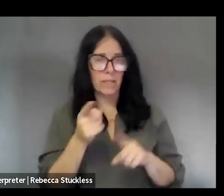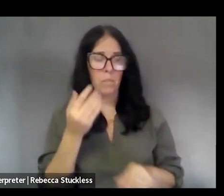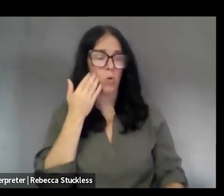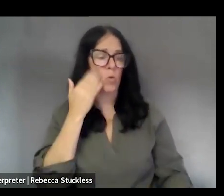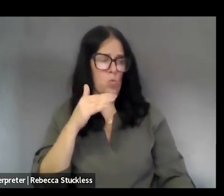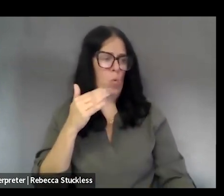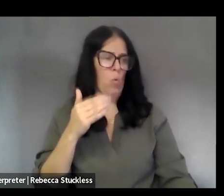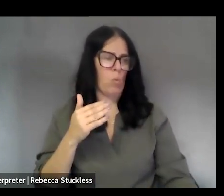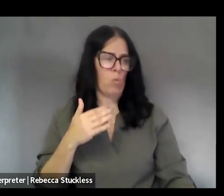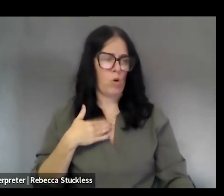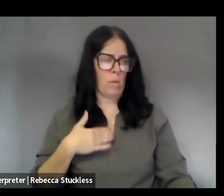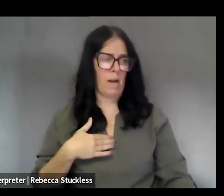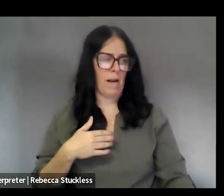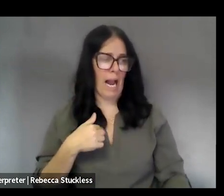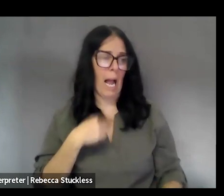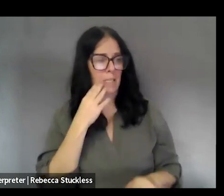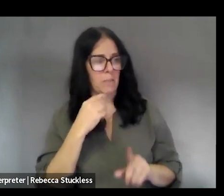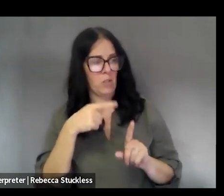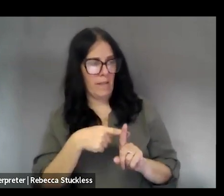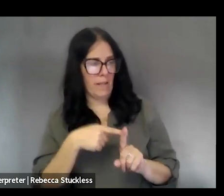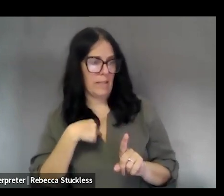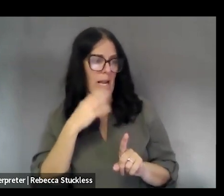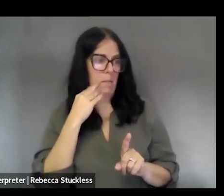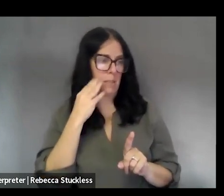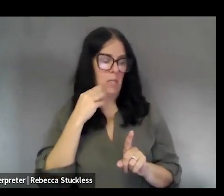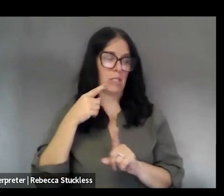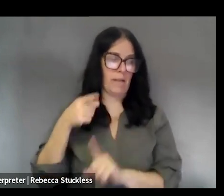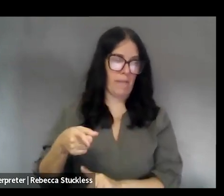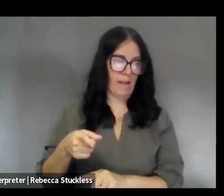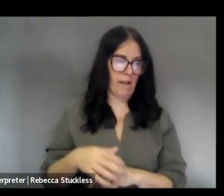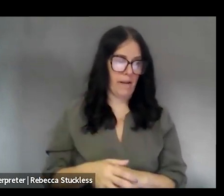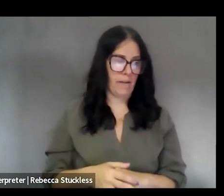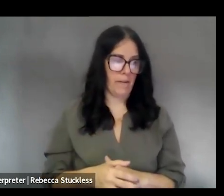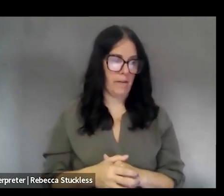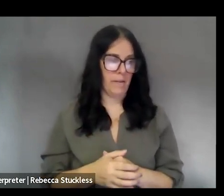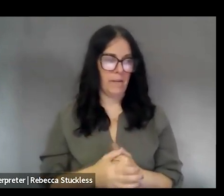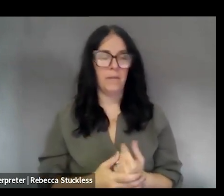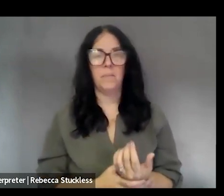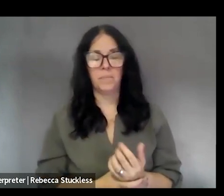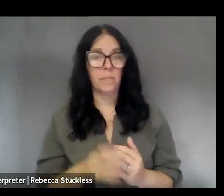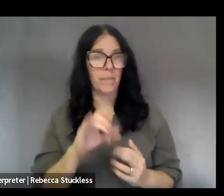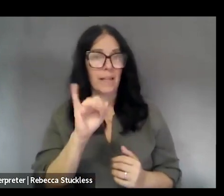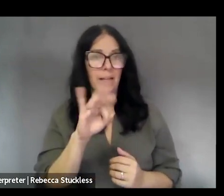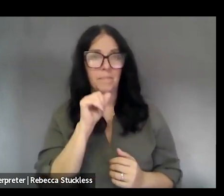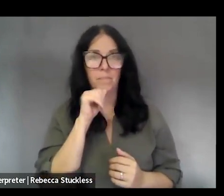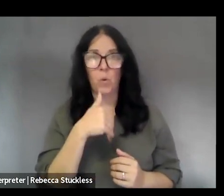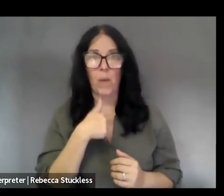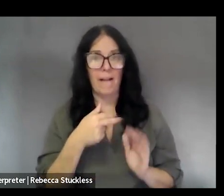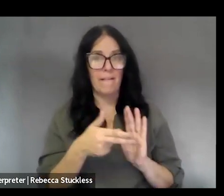body - I'm experiencing this, I'm experiencing this. If you don't have a label or a diagnosis,